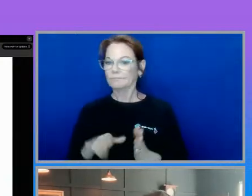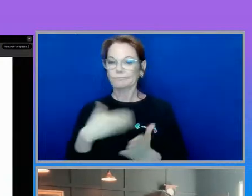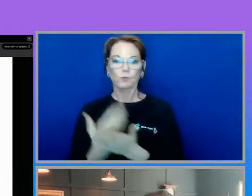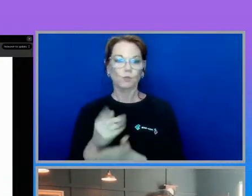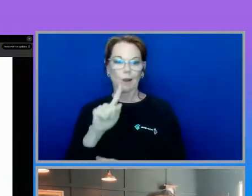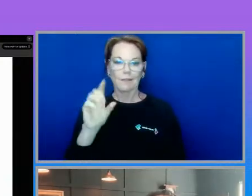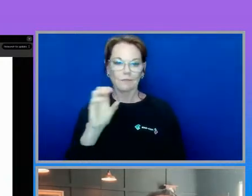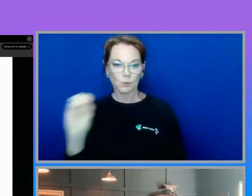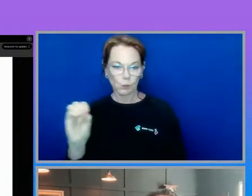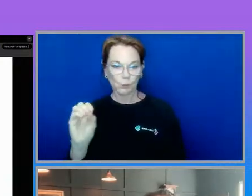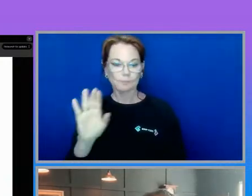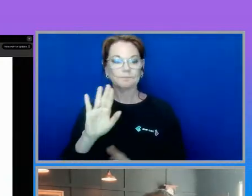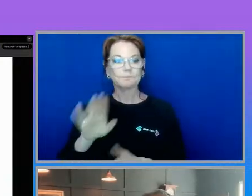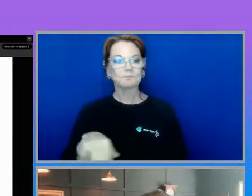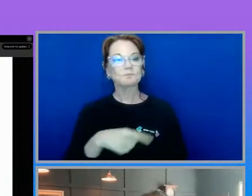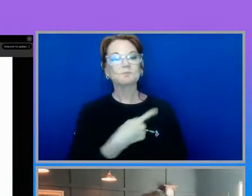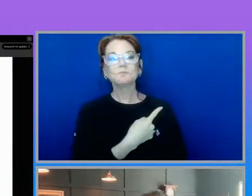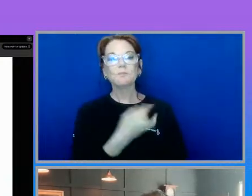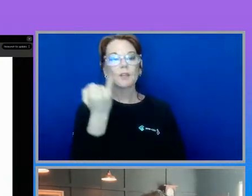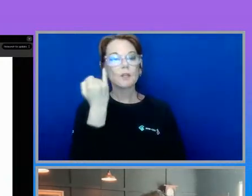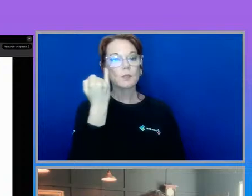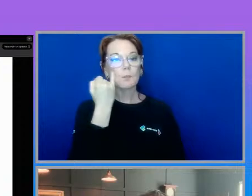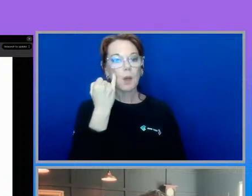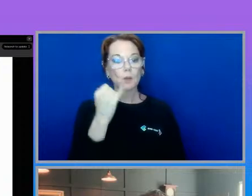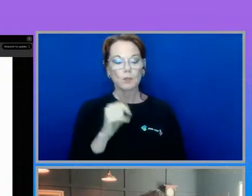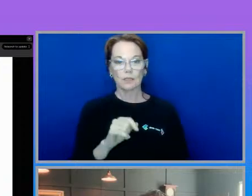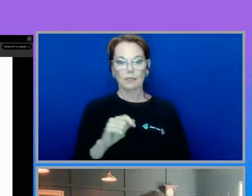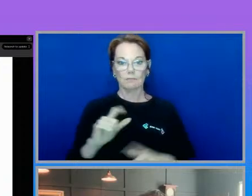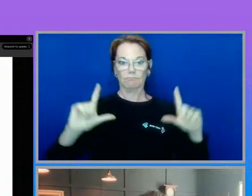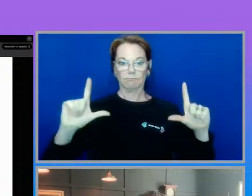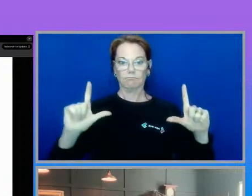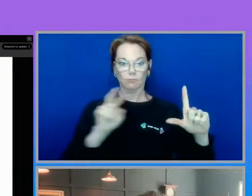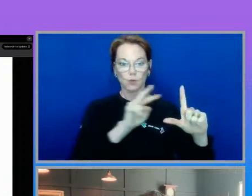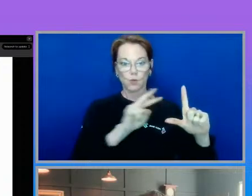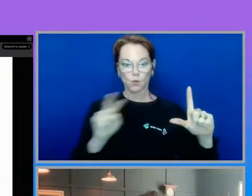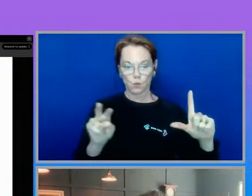drive it home. If someone read just the link words to you,